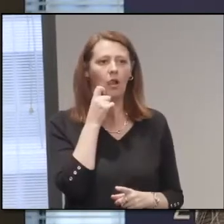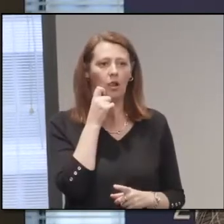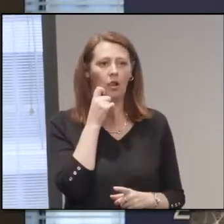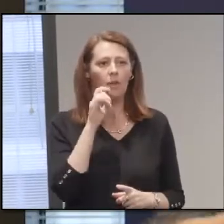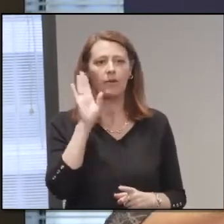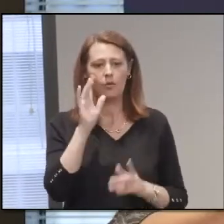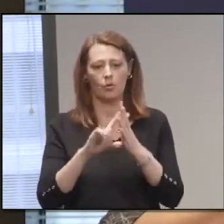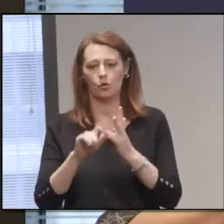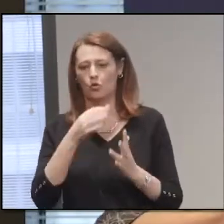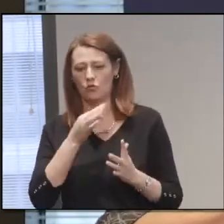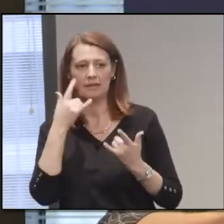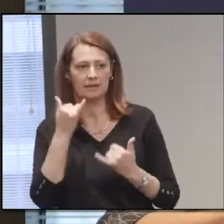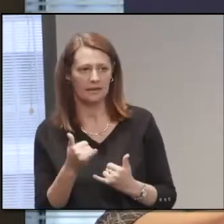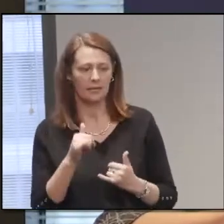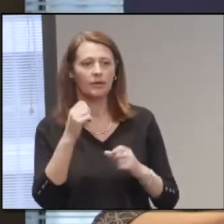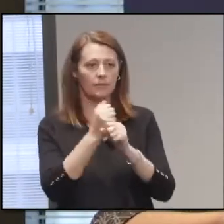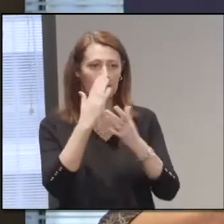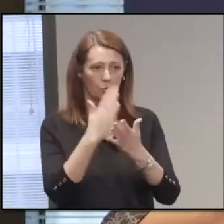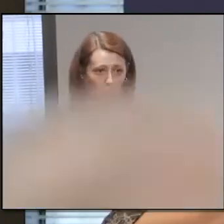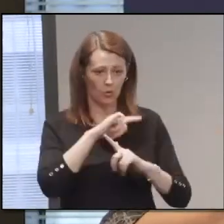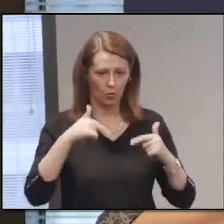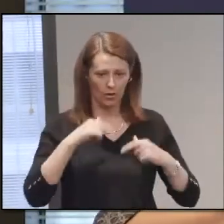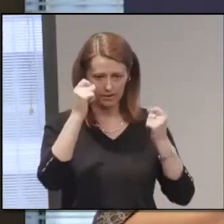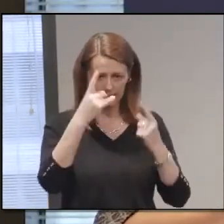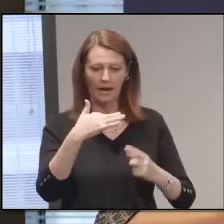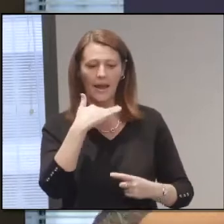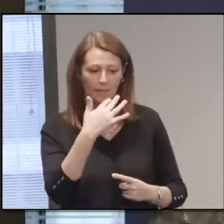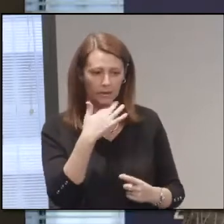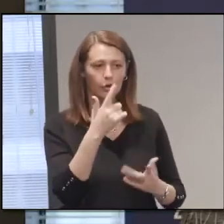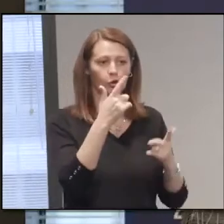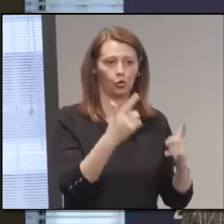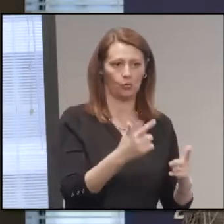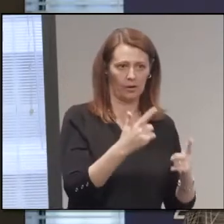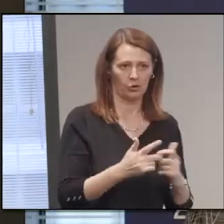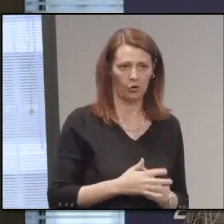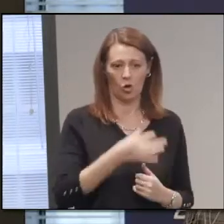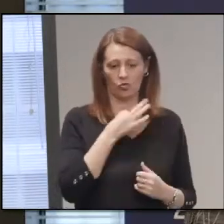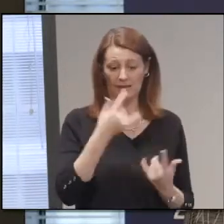assessment, as long as we have an understanding of how much is too much. Risk assessment in my view